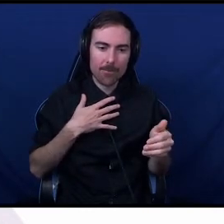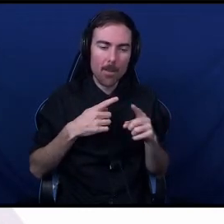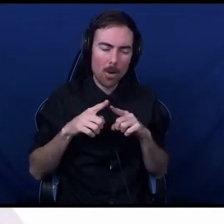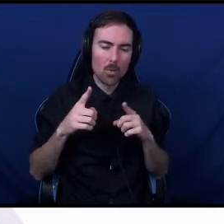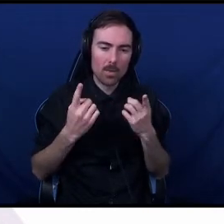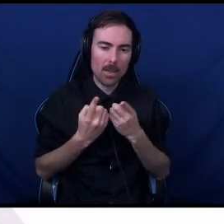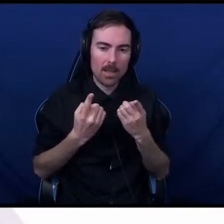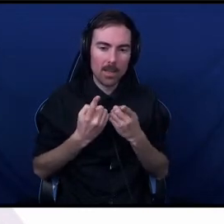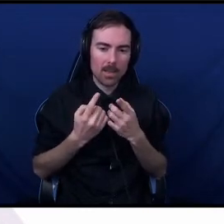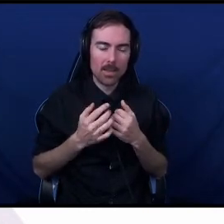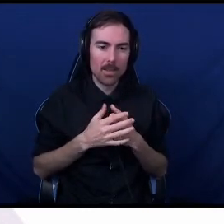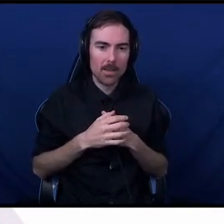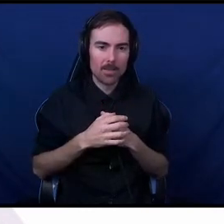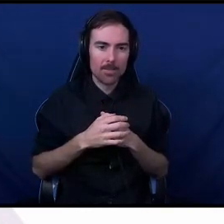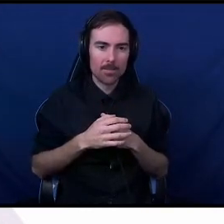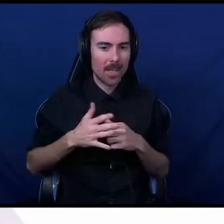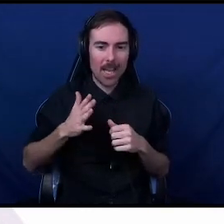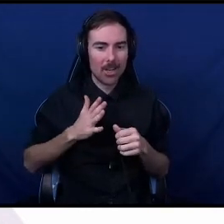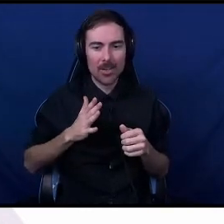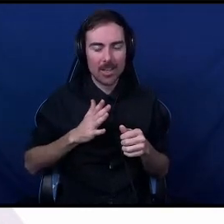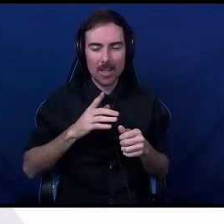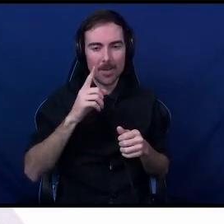I don't need someone to do it for me, I just need the means to